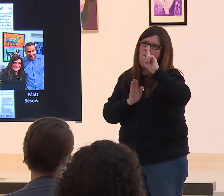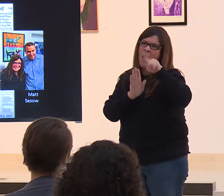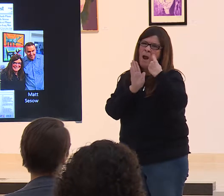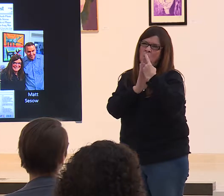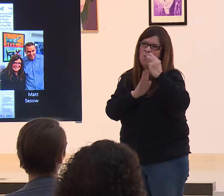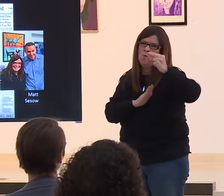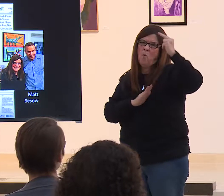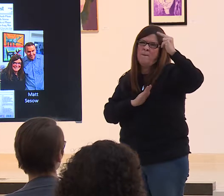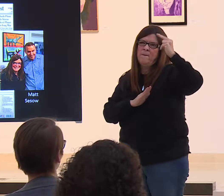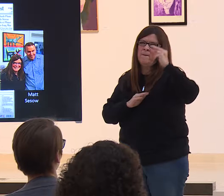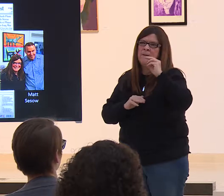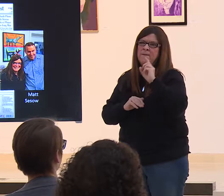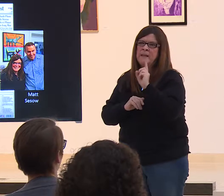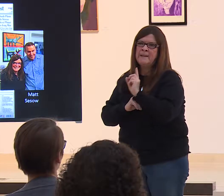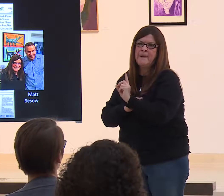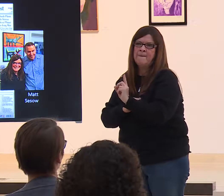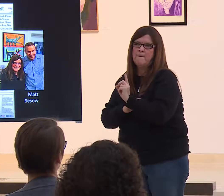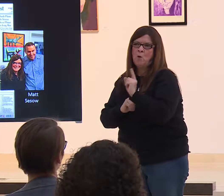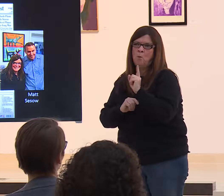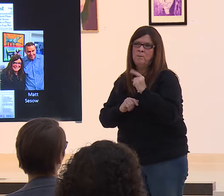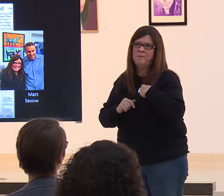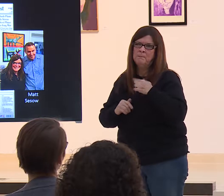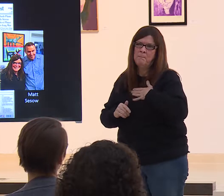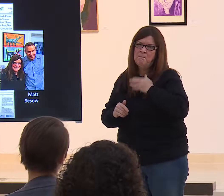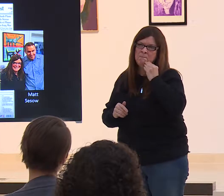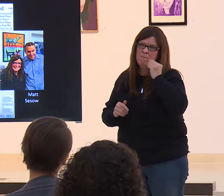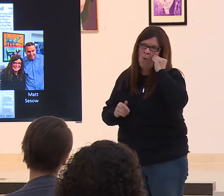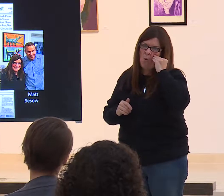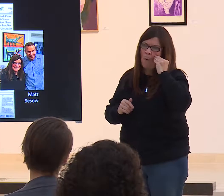just about one hour north of Denver.